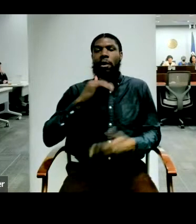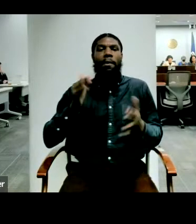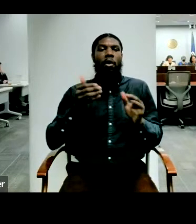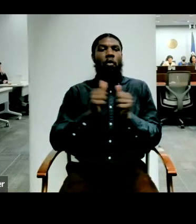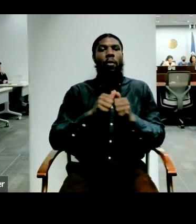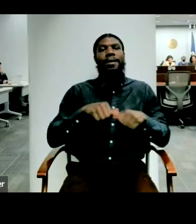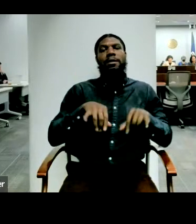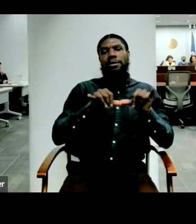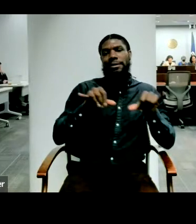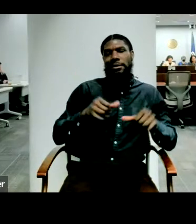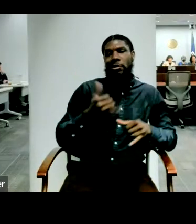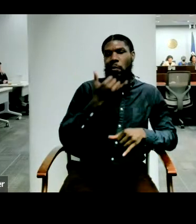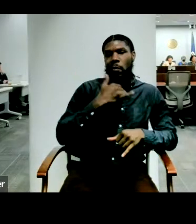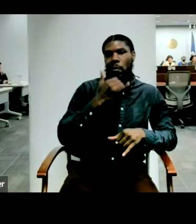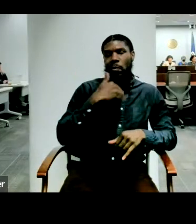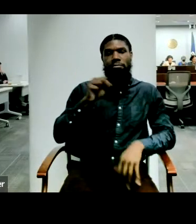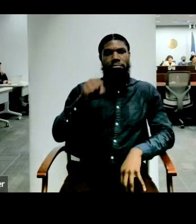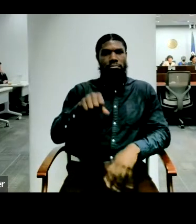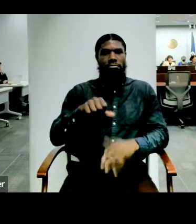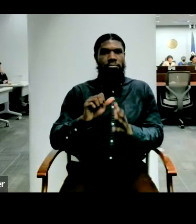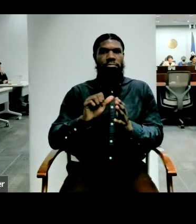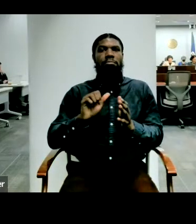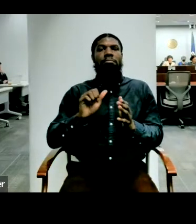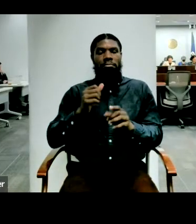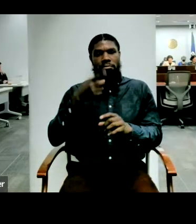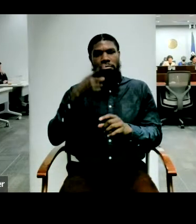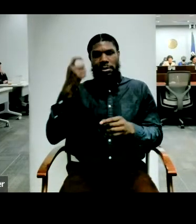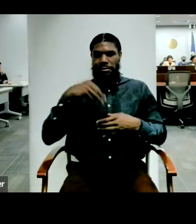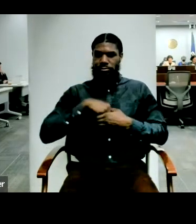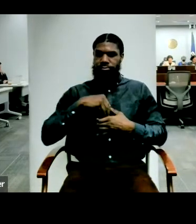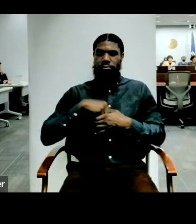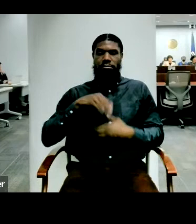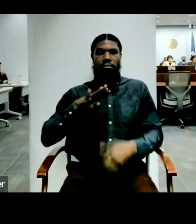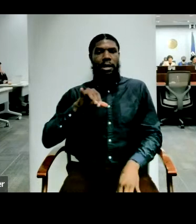even to the degree algorithms developed from the bias and person loading the algorithm in place,